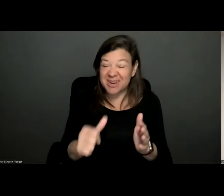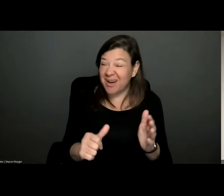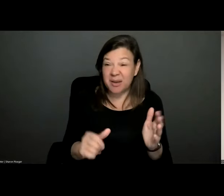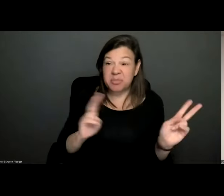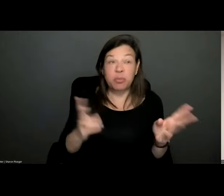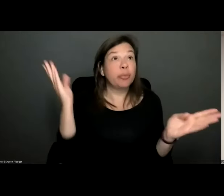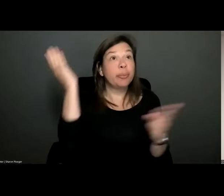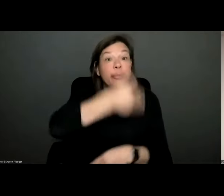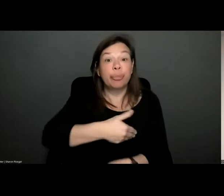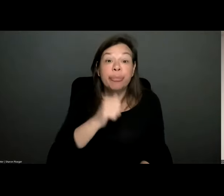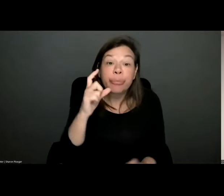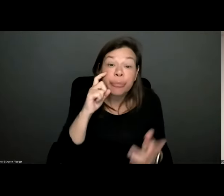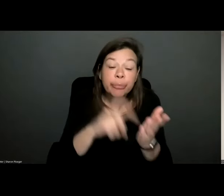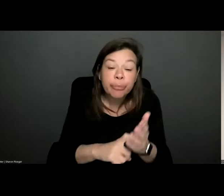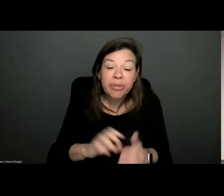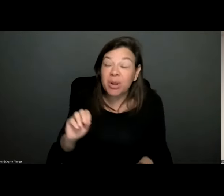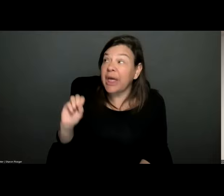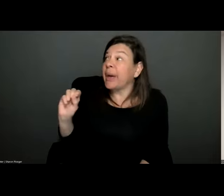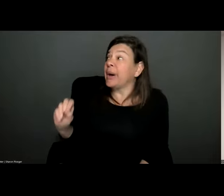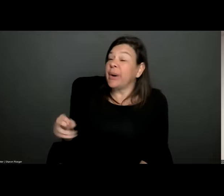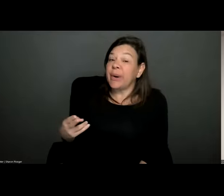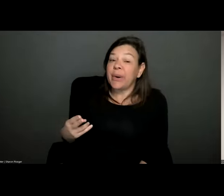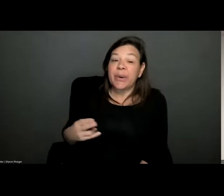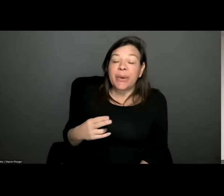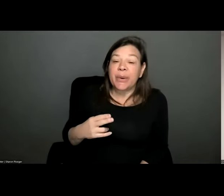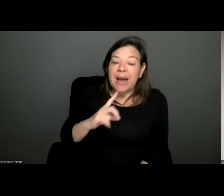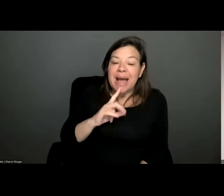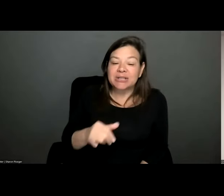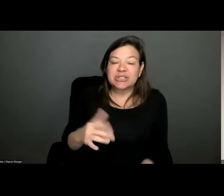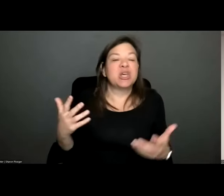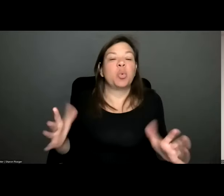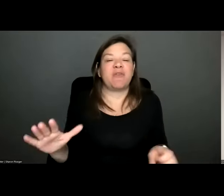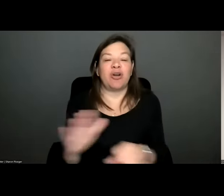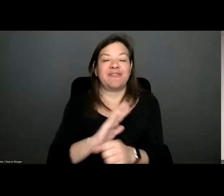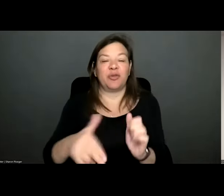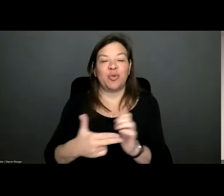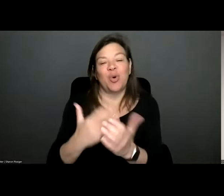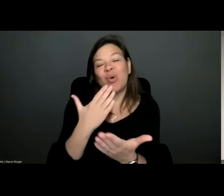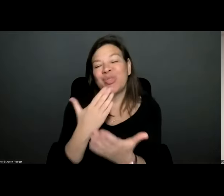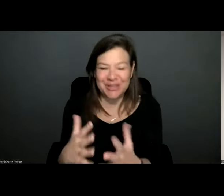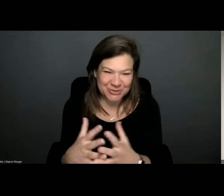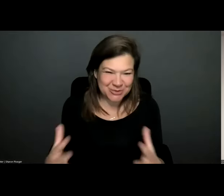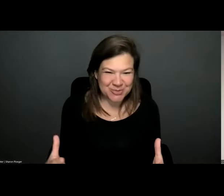And, you know, they would say, "Oh, actually, we have our role filled. Thank you so much. Good luck."